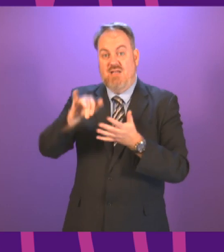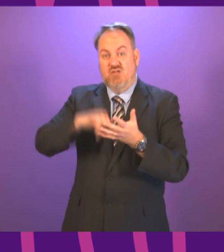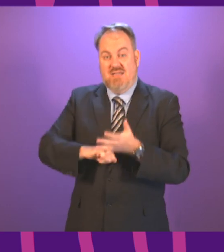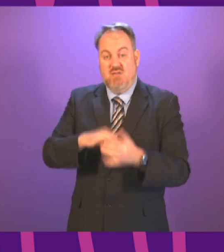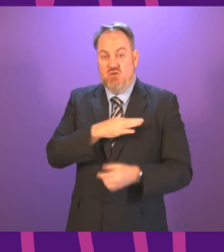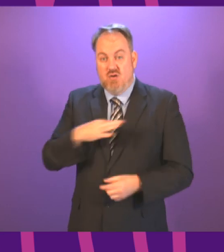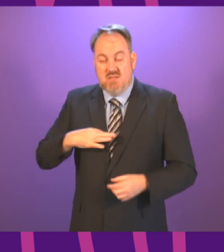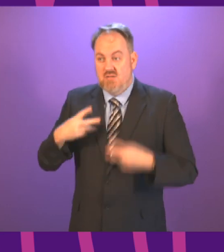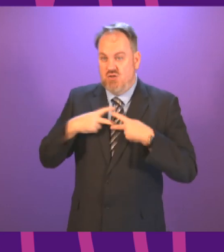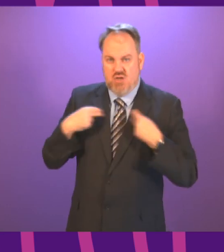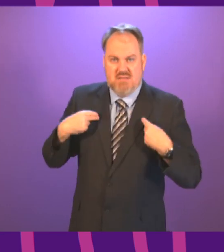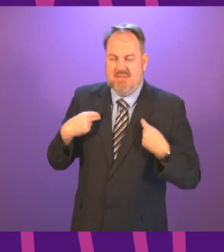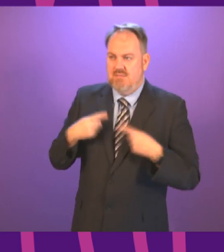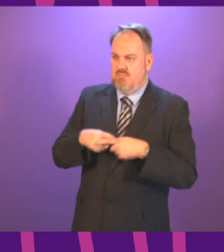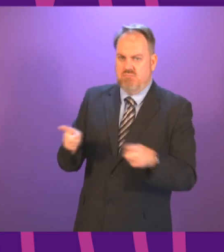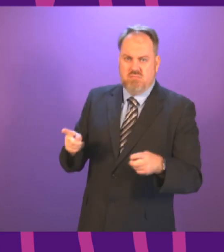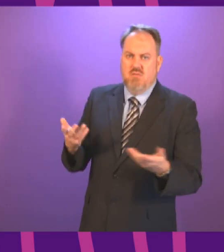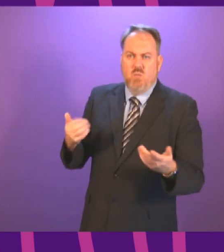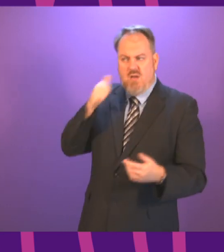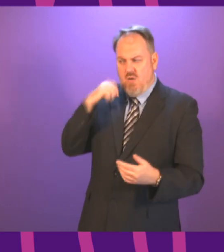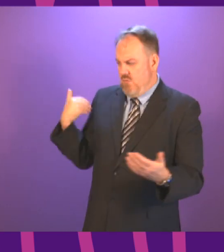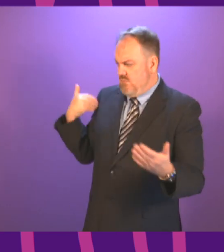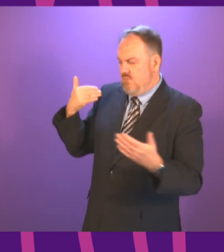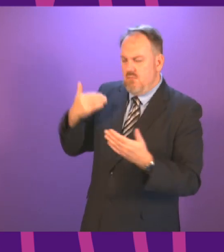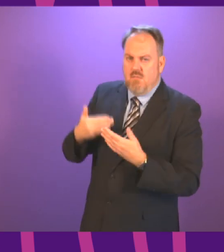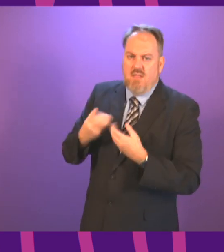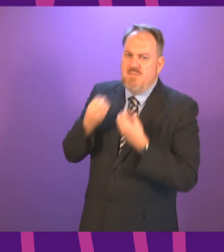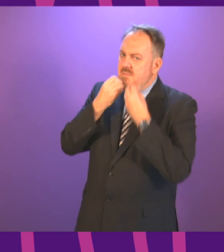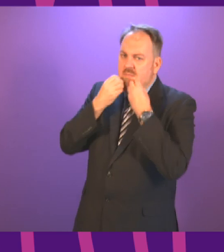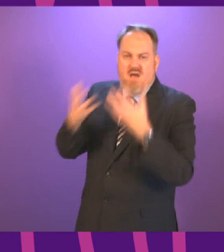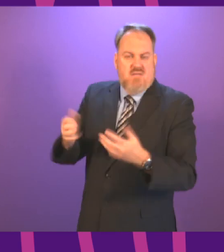In the first wave of the pandemic, we were able to rely on the superb efforts of nursing